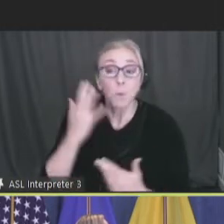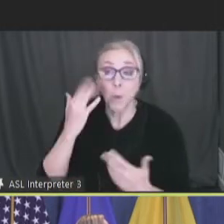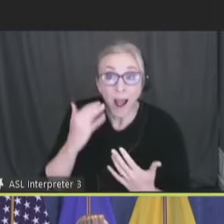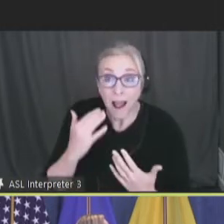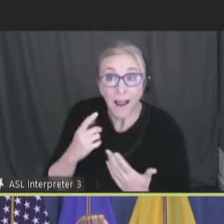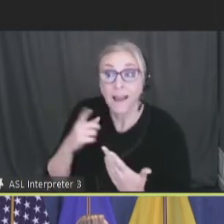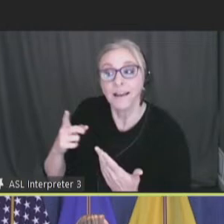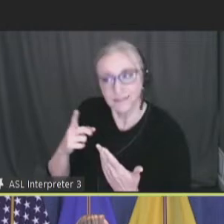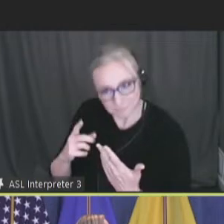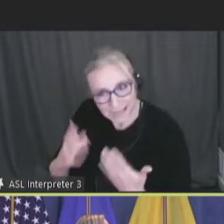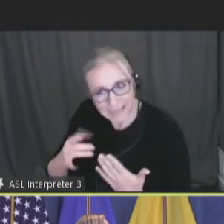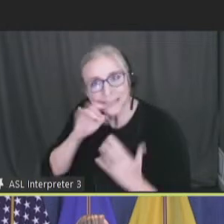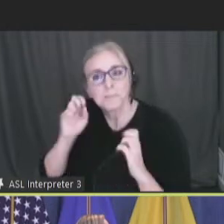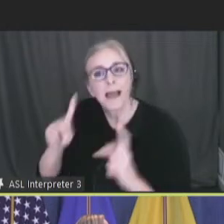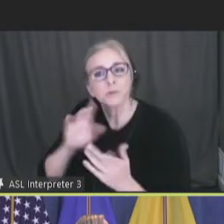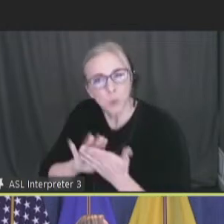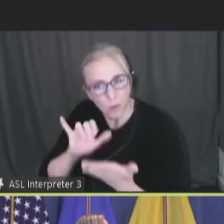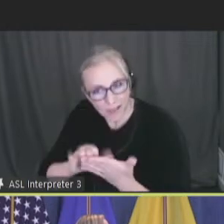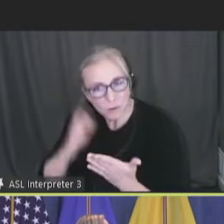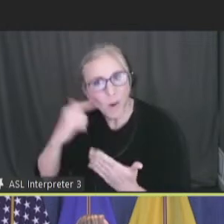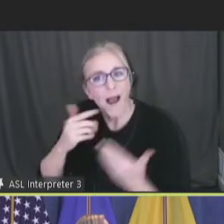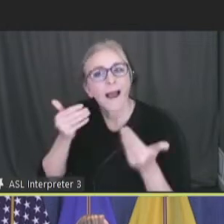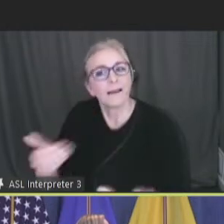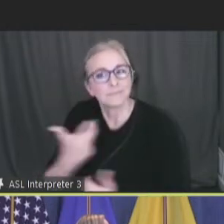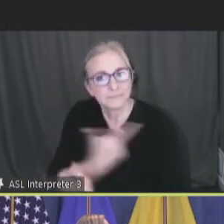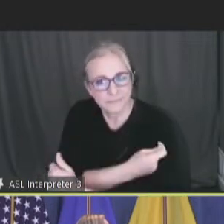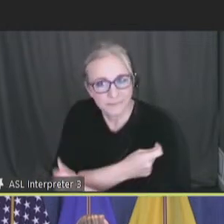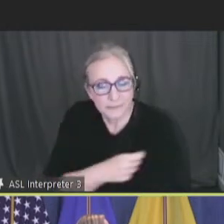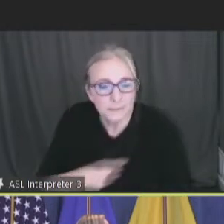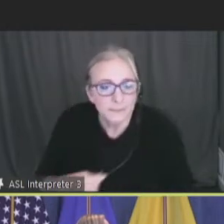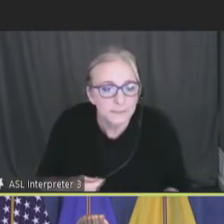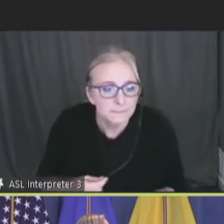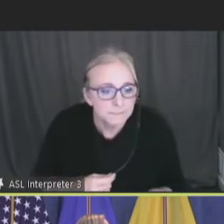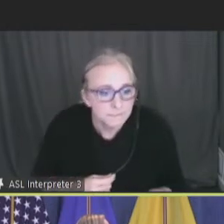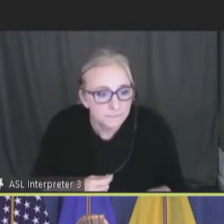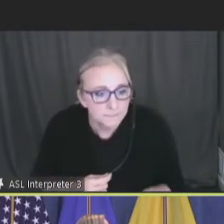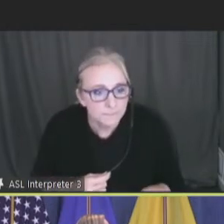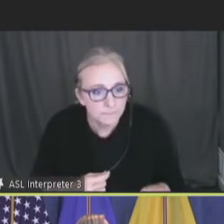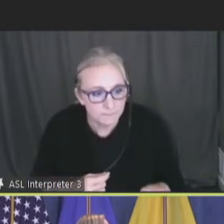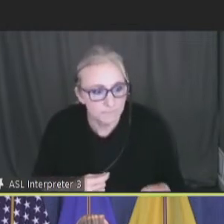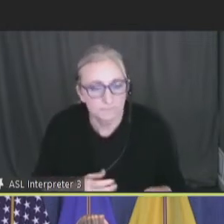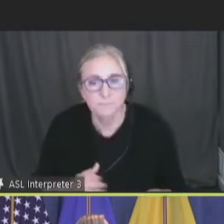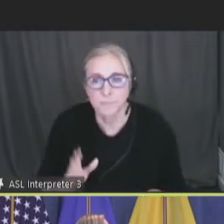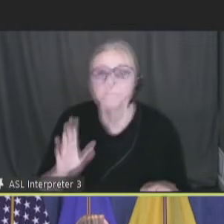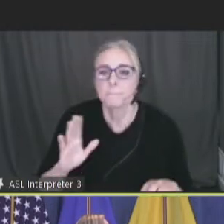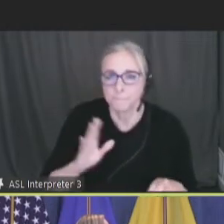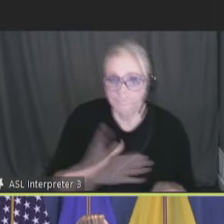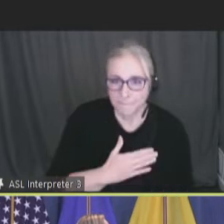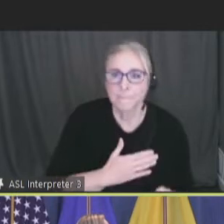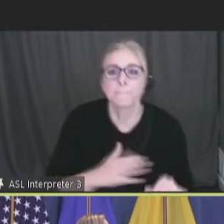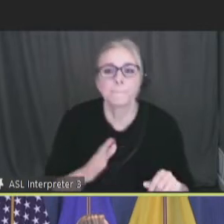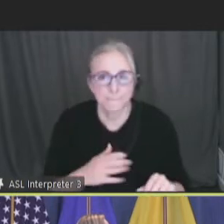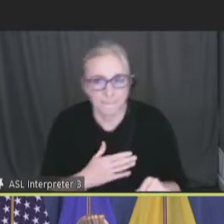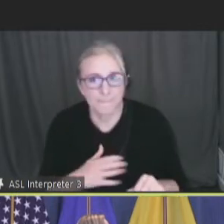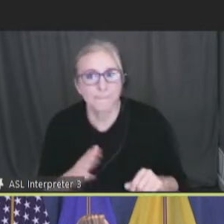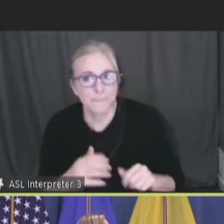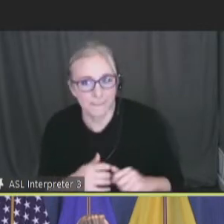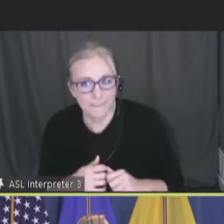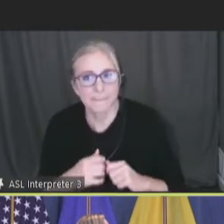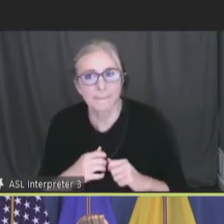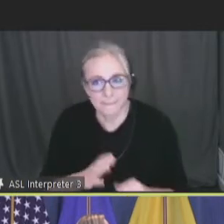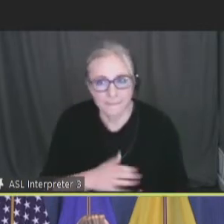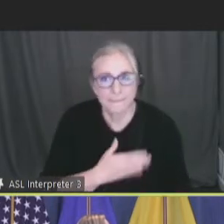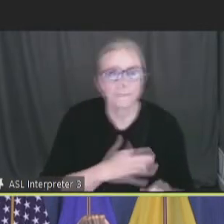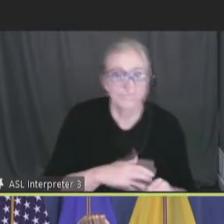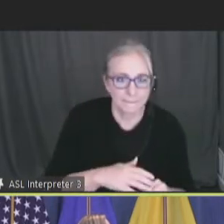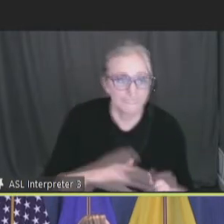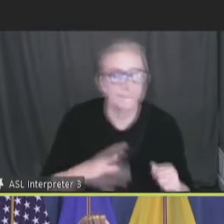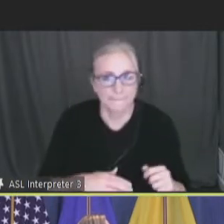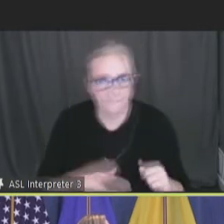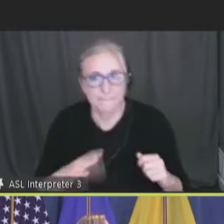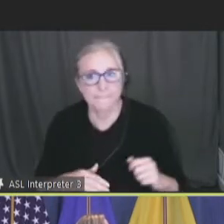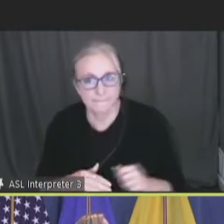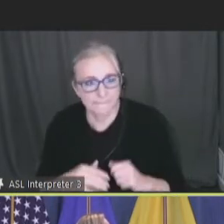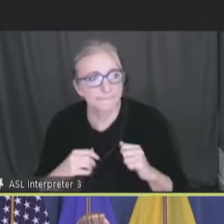back to school.